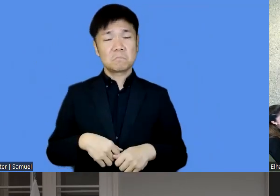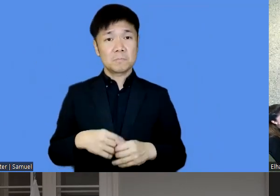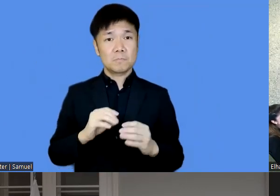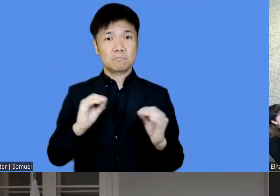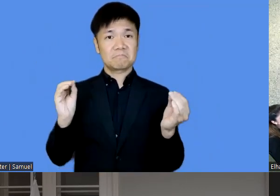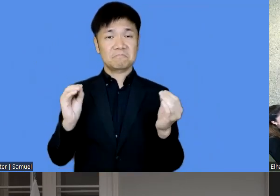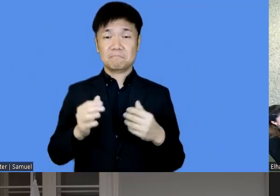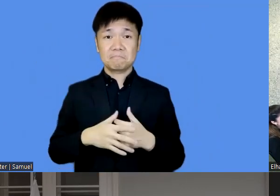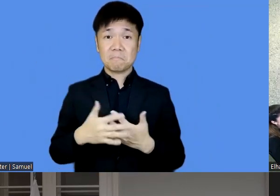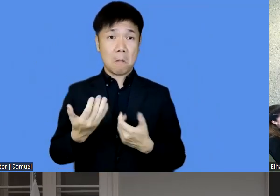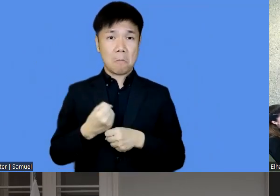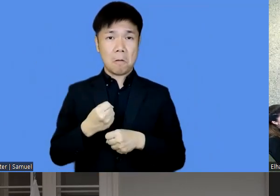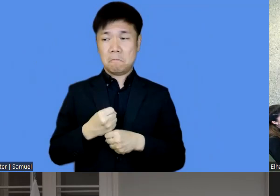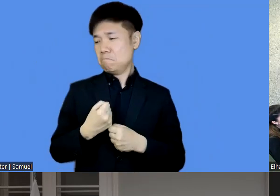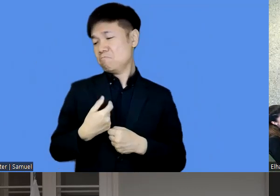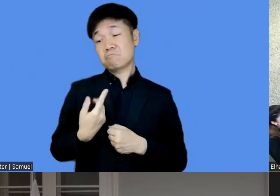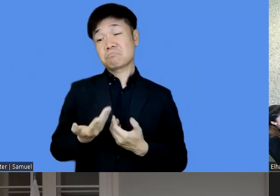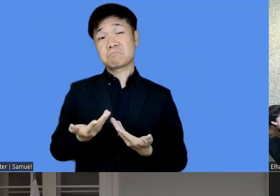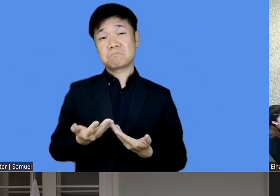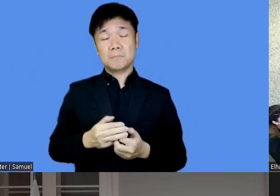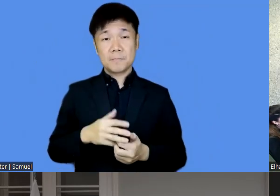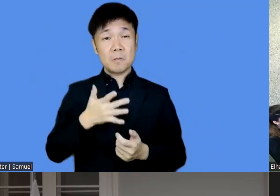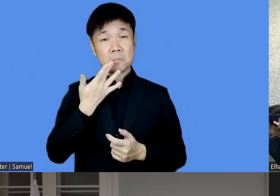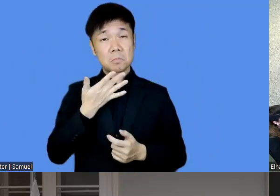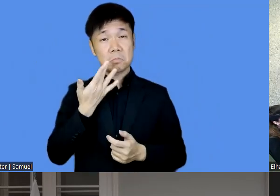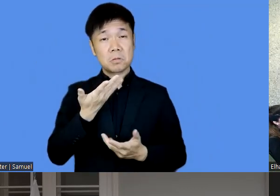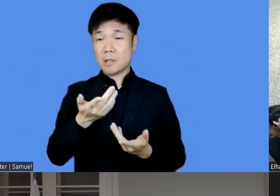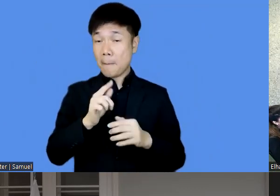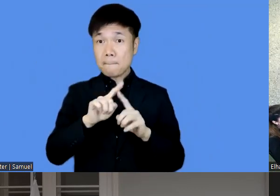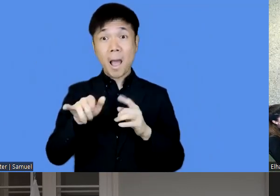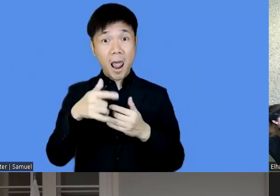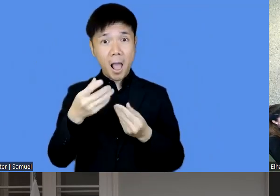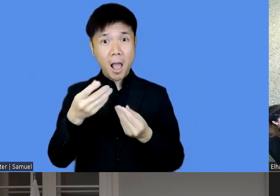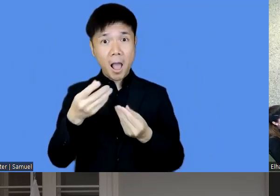do something, some step to break the cycle of exclusion.